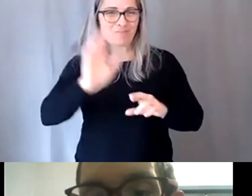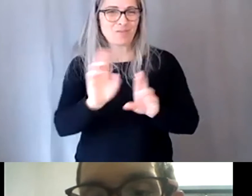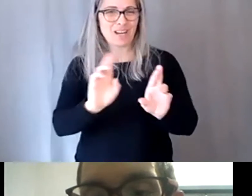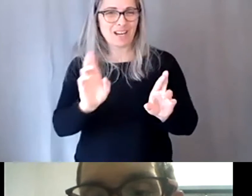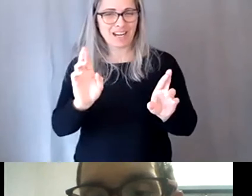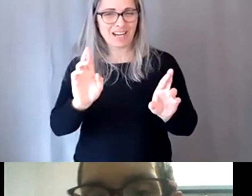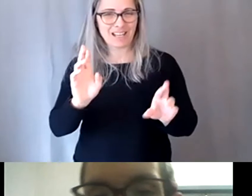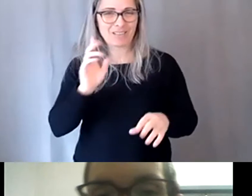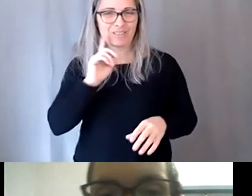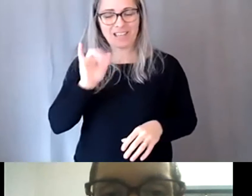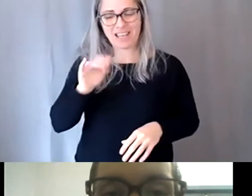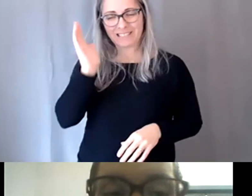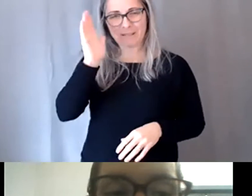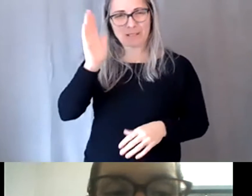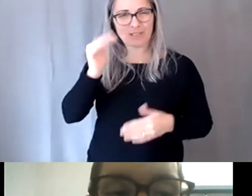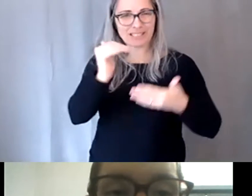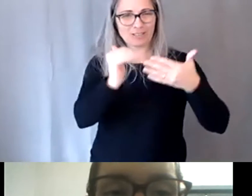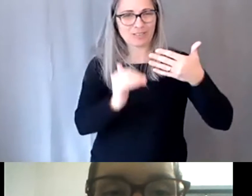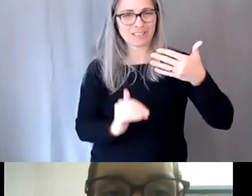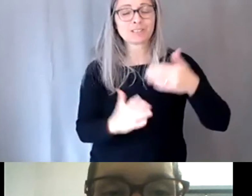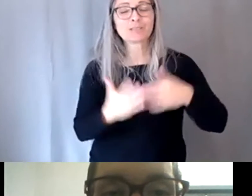series so thank you everyone and